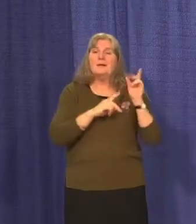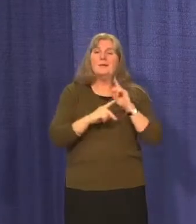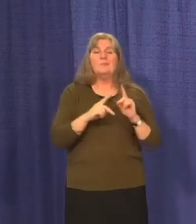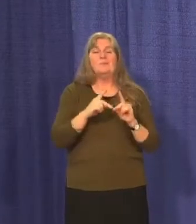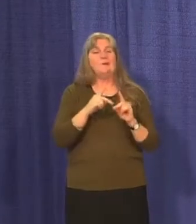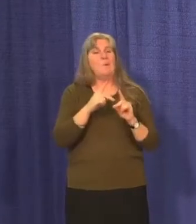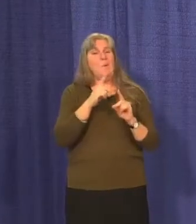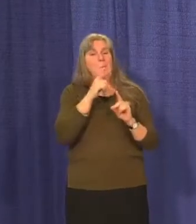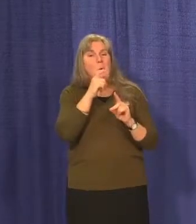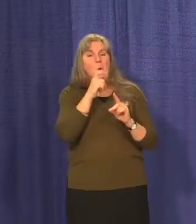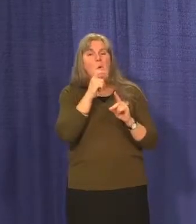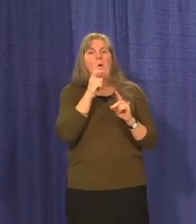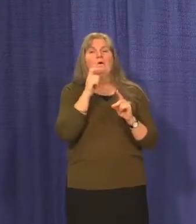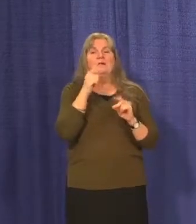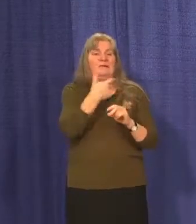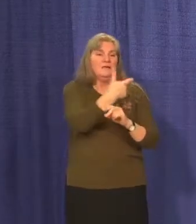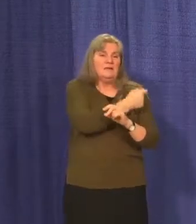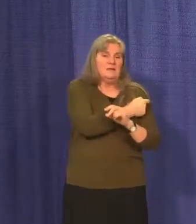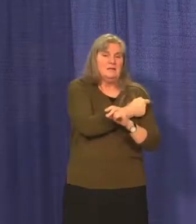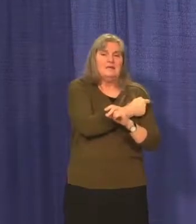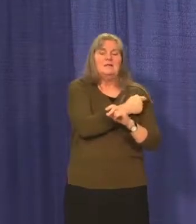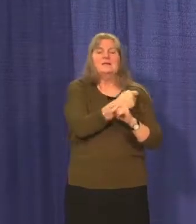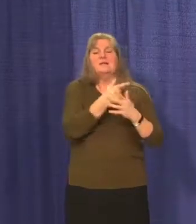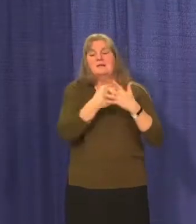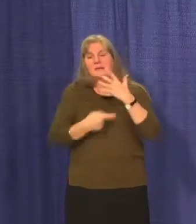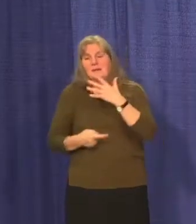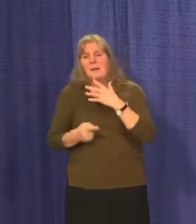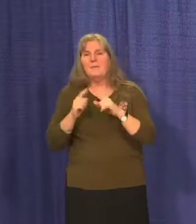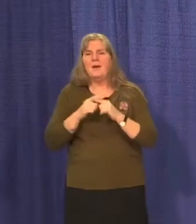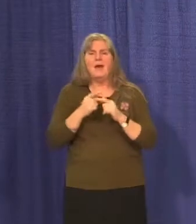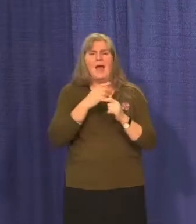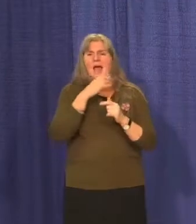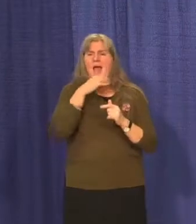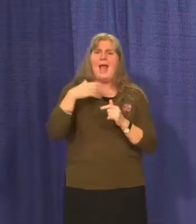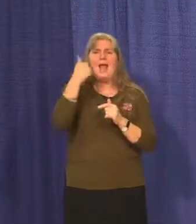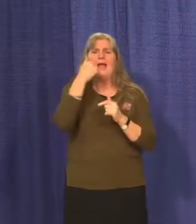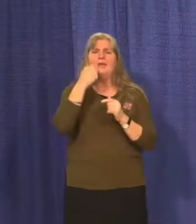reasons to vaccinate, ages the biggest risk factor for serious